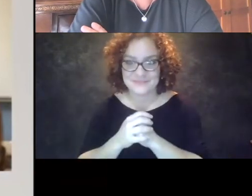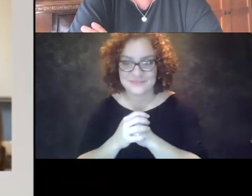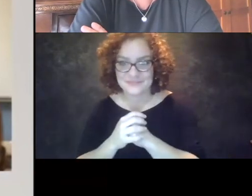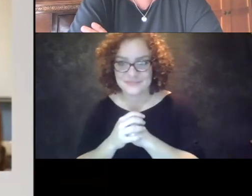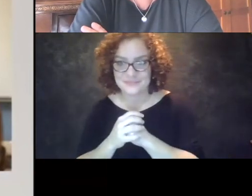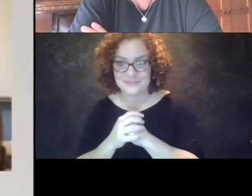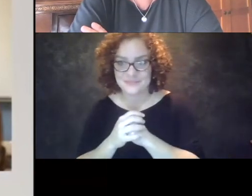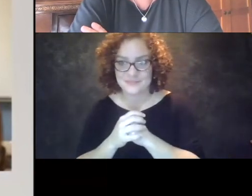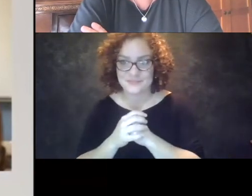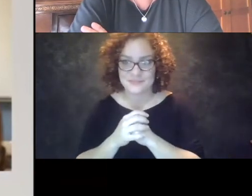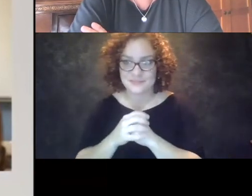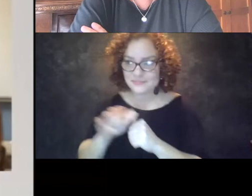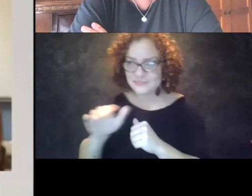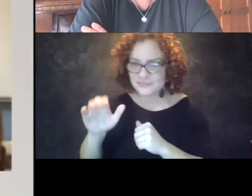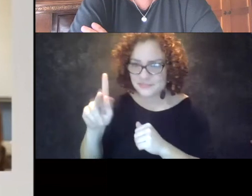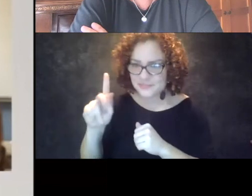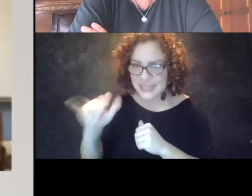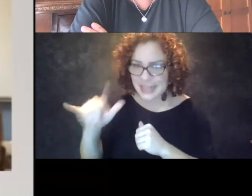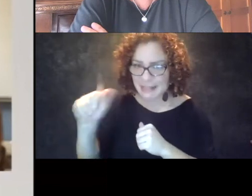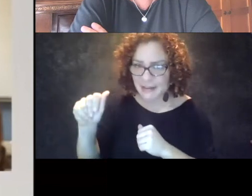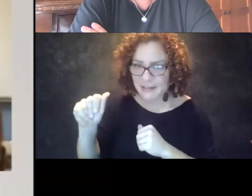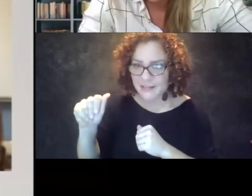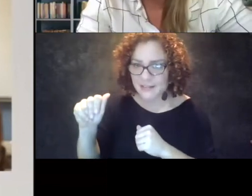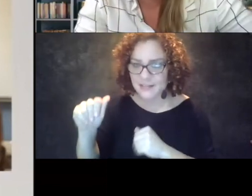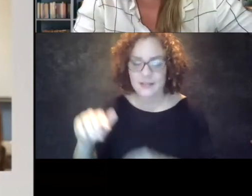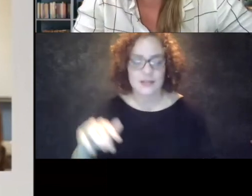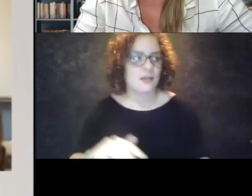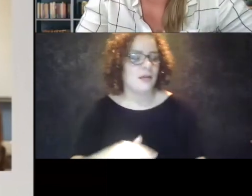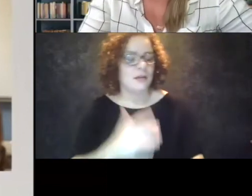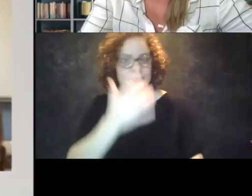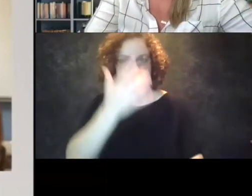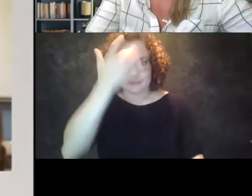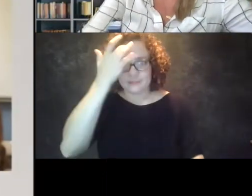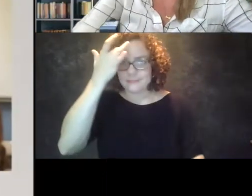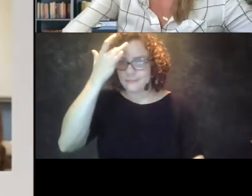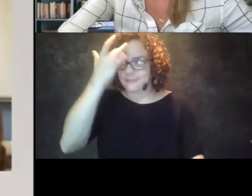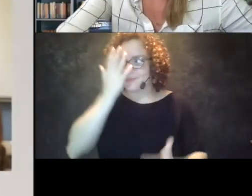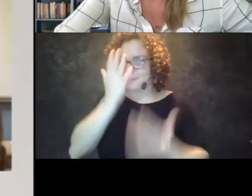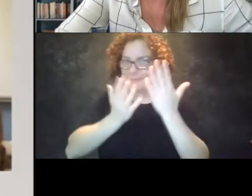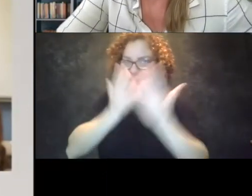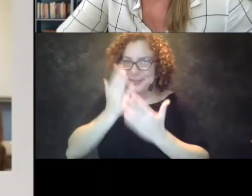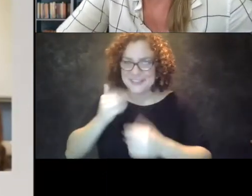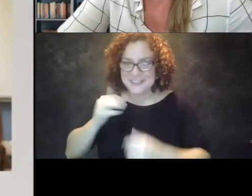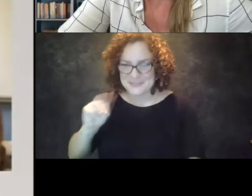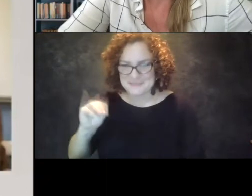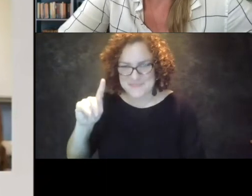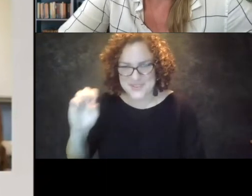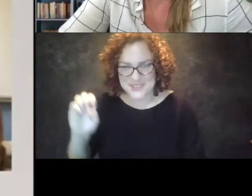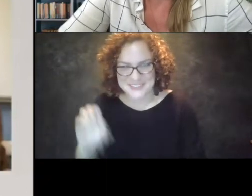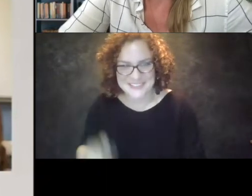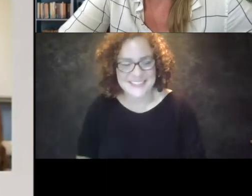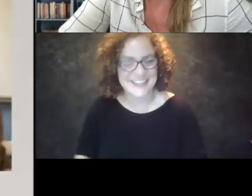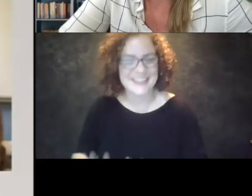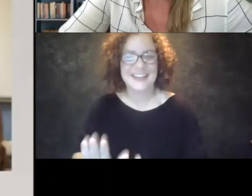Kayla Coburn: So embarrassing. I can't believe I did that. I muted myself. Okay. I started